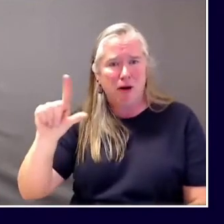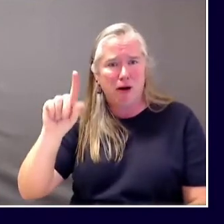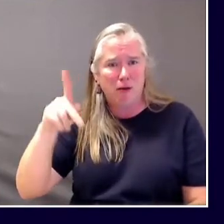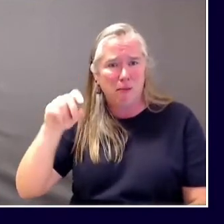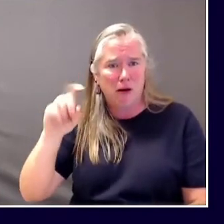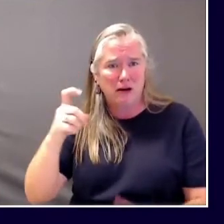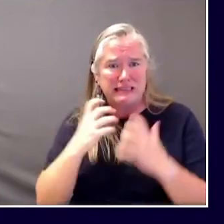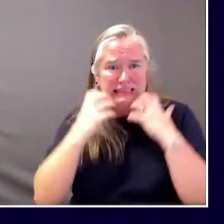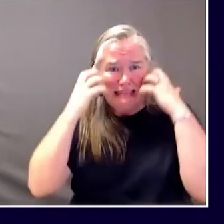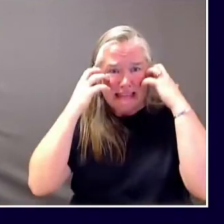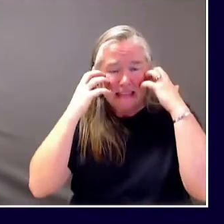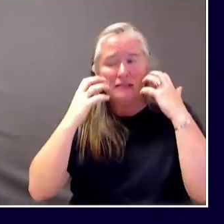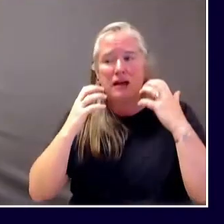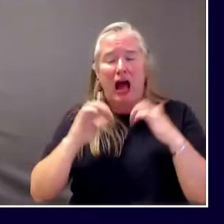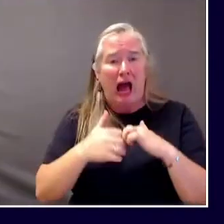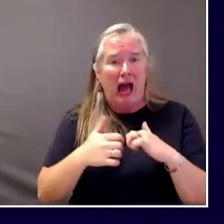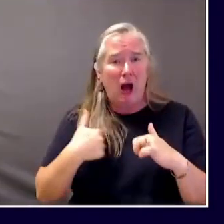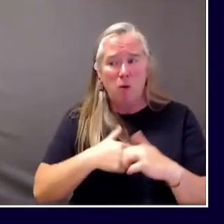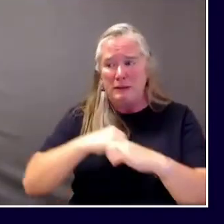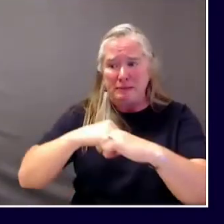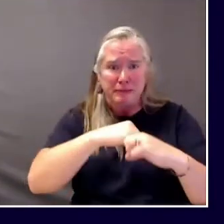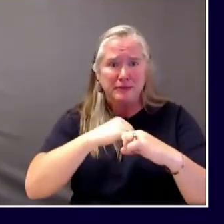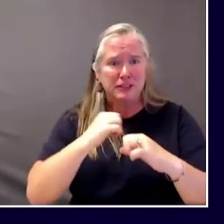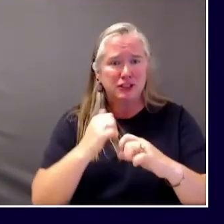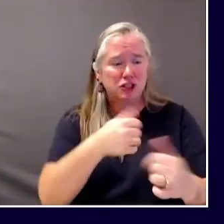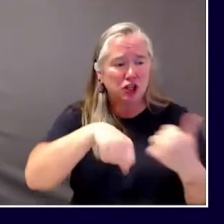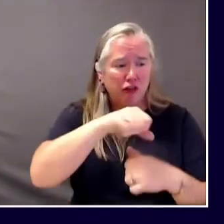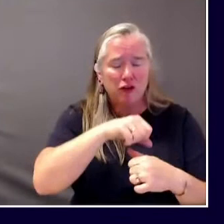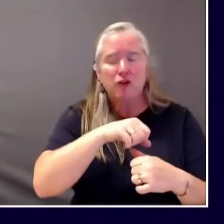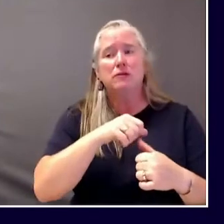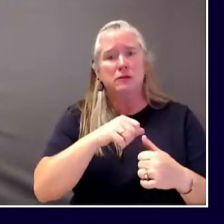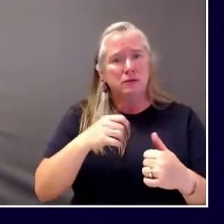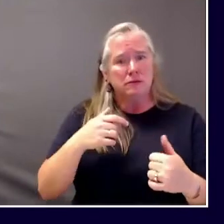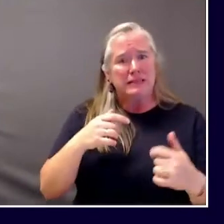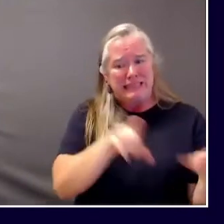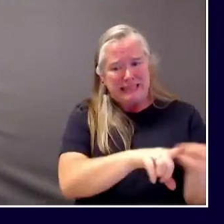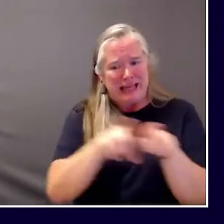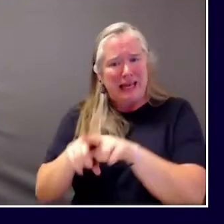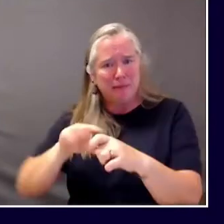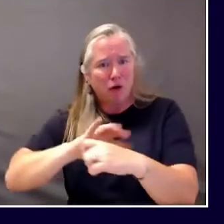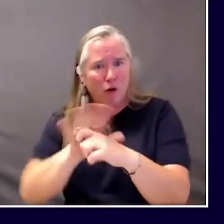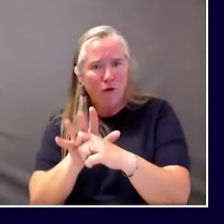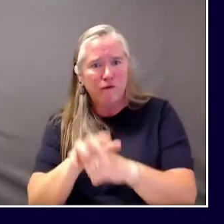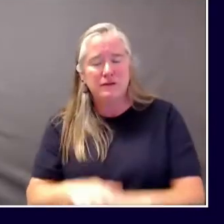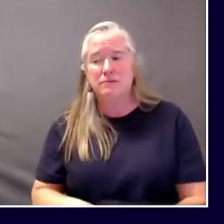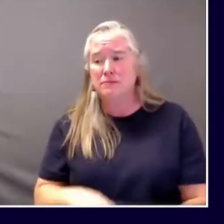crash avoiding hurting other